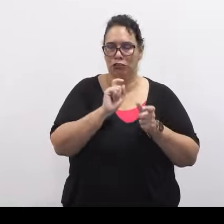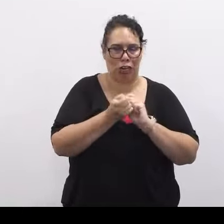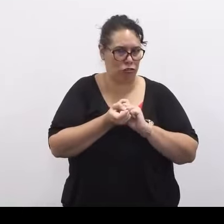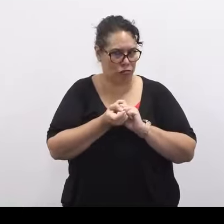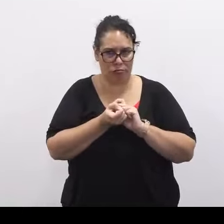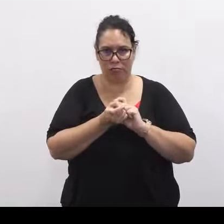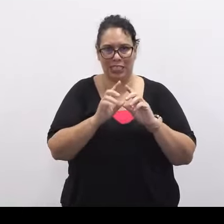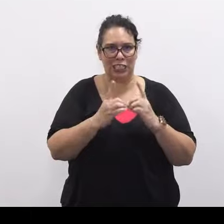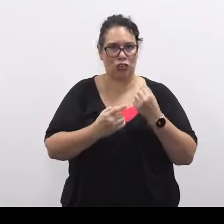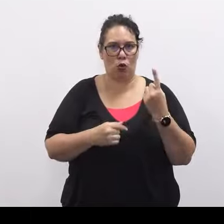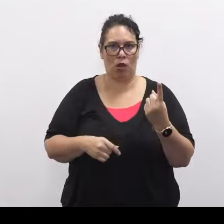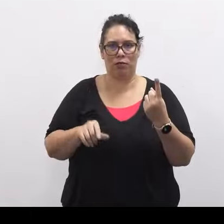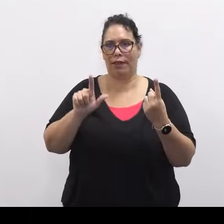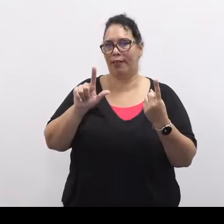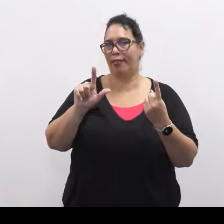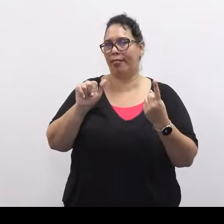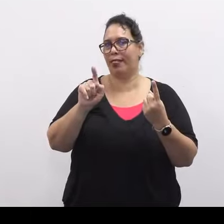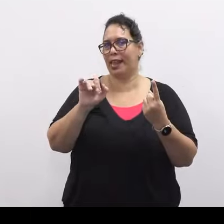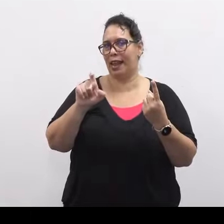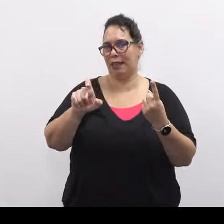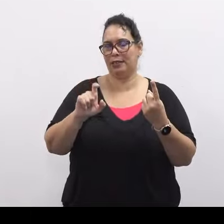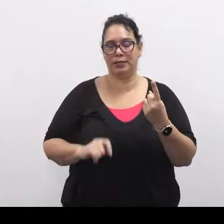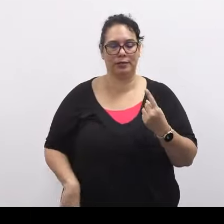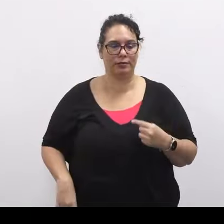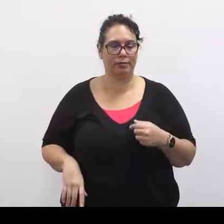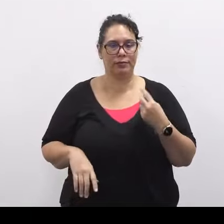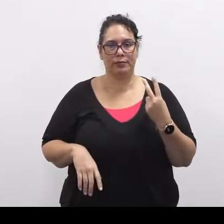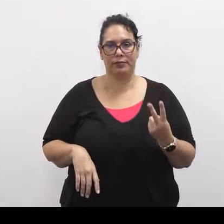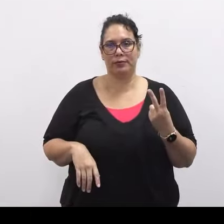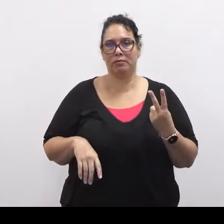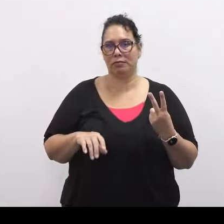Latinx voters plurality in District 2, 3,